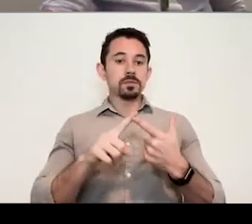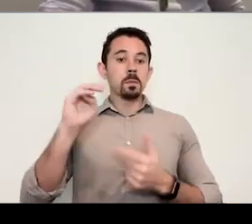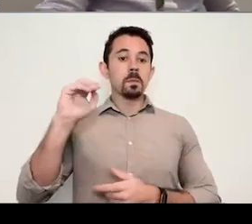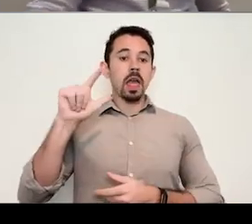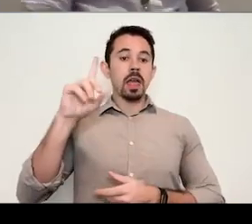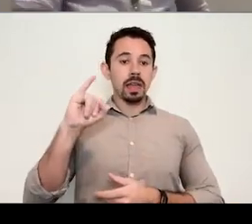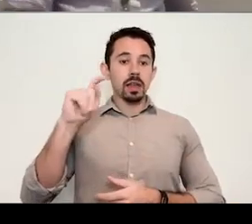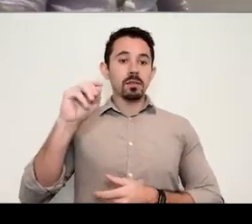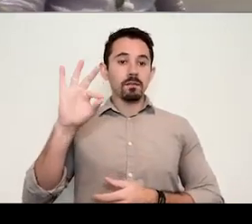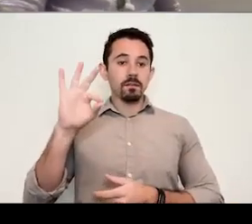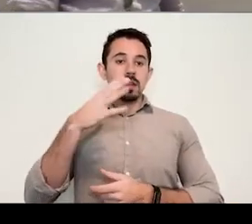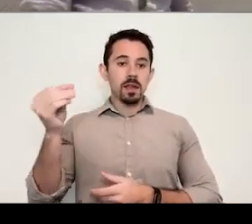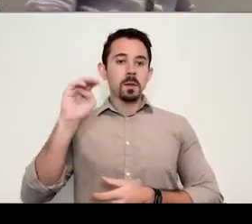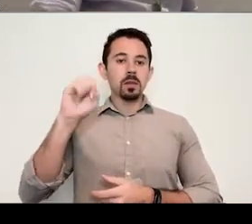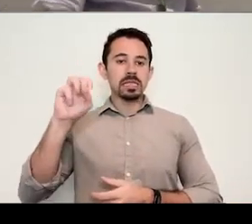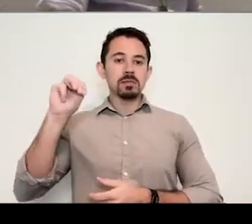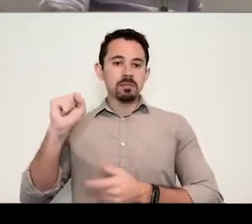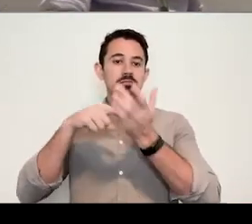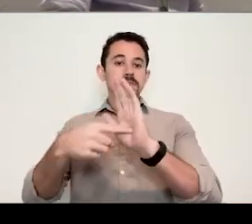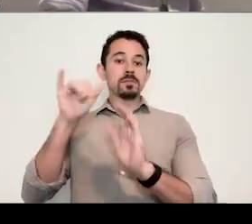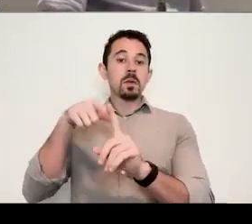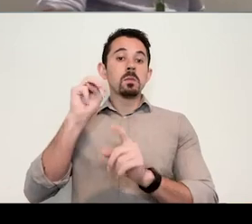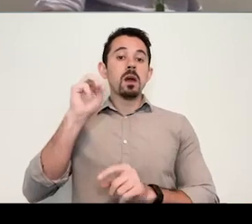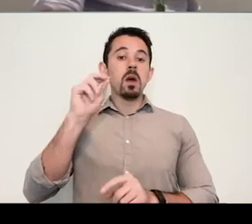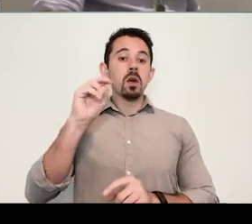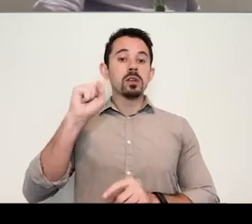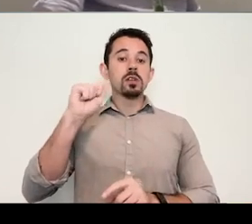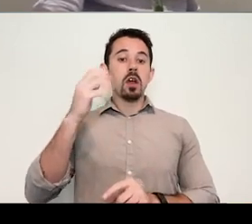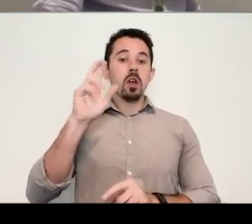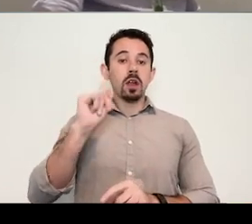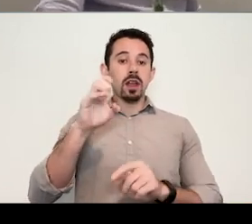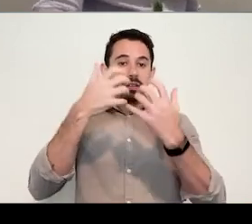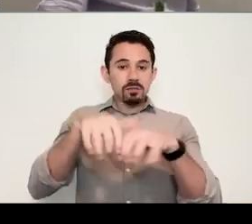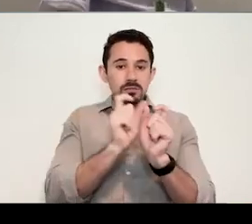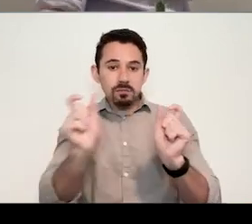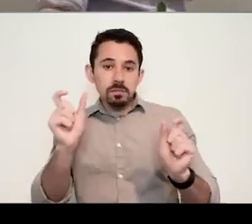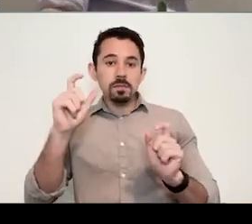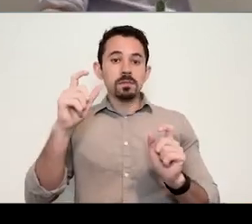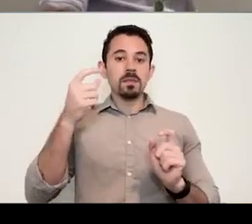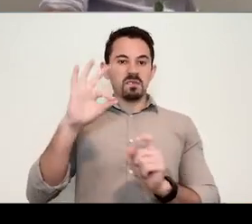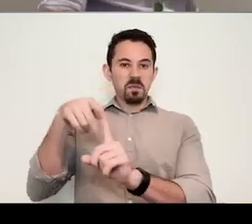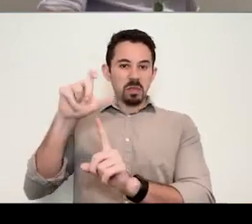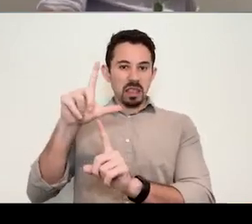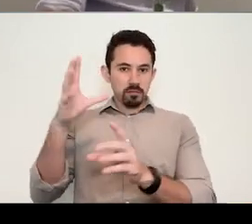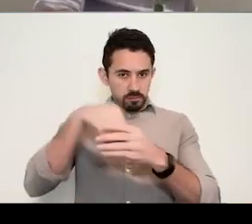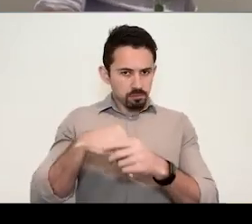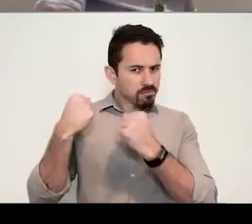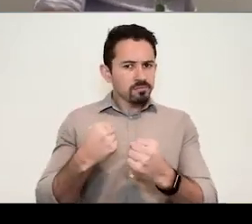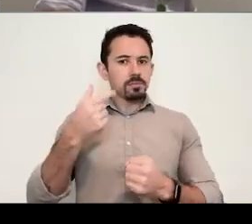contains predominantly GalNac and GalN repeat units. Lastly, NMR analyses showed that Pel